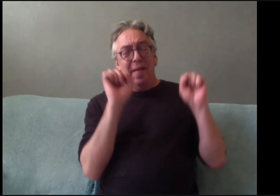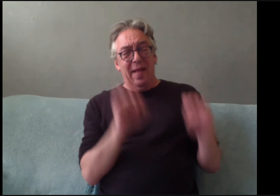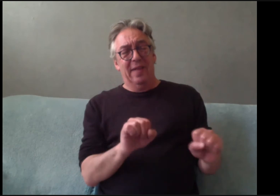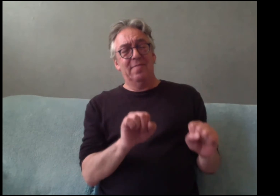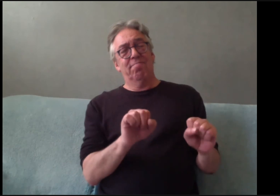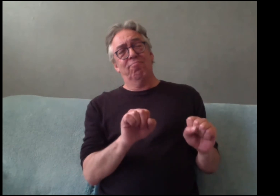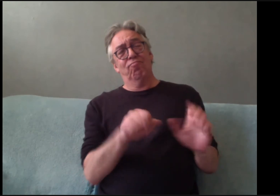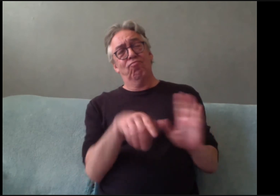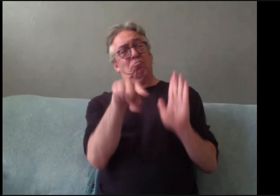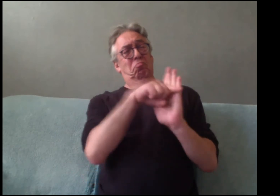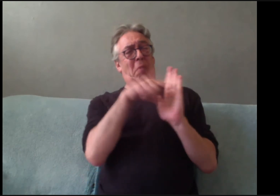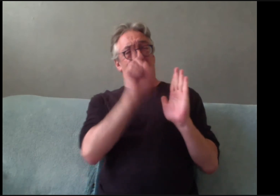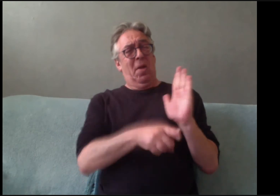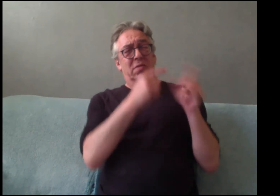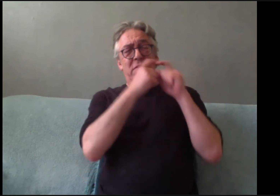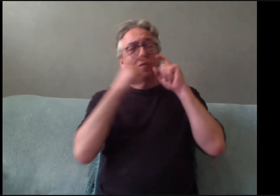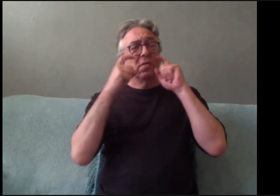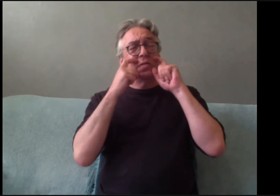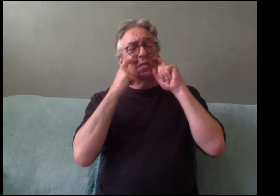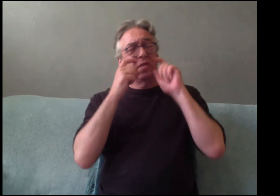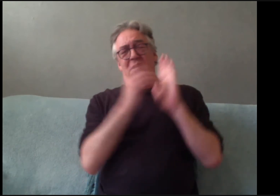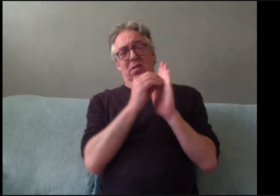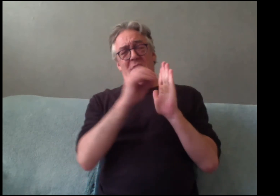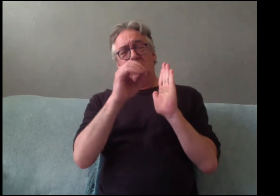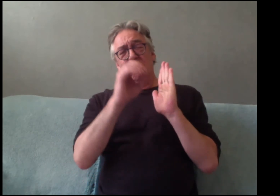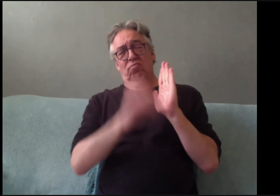Regarding very practical aspect, for example,